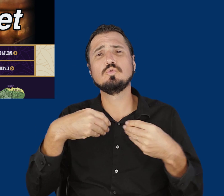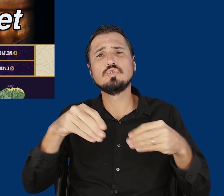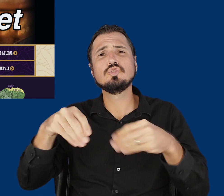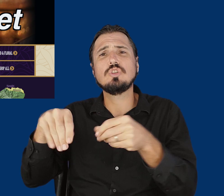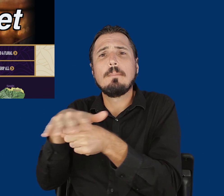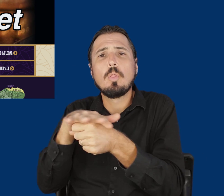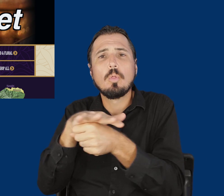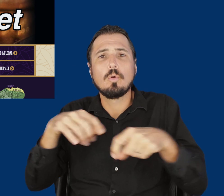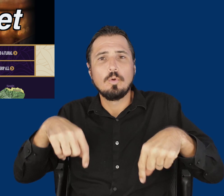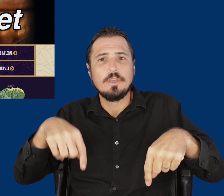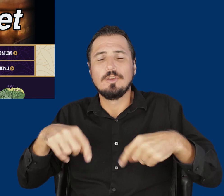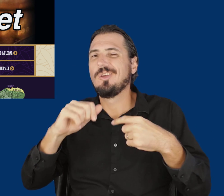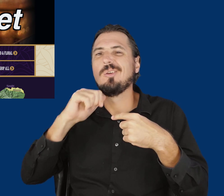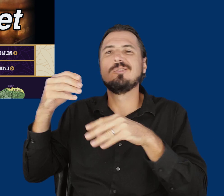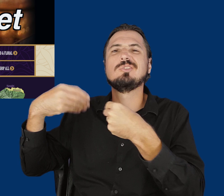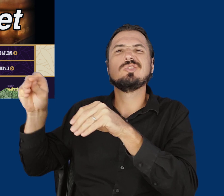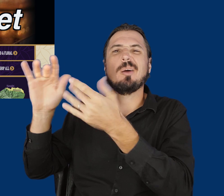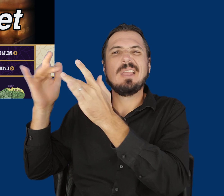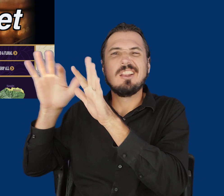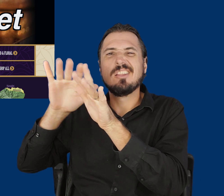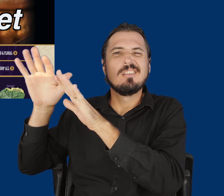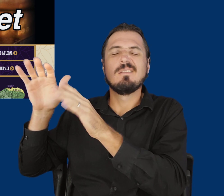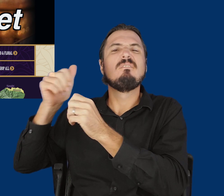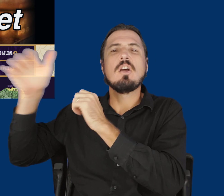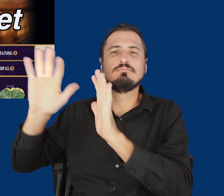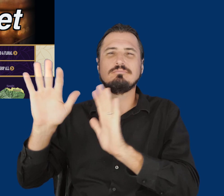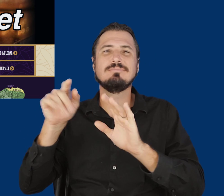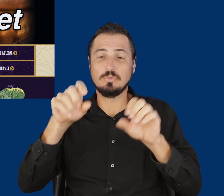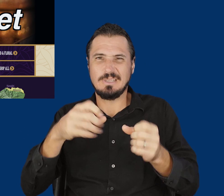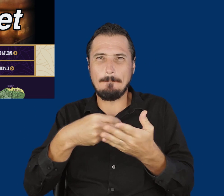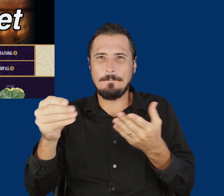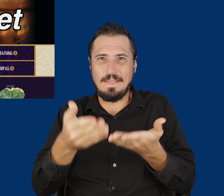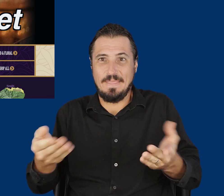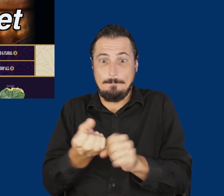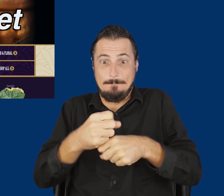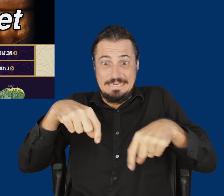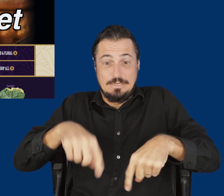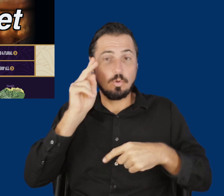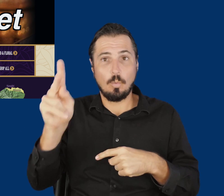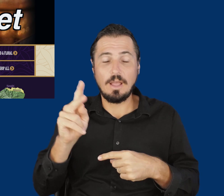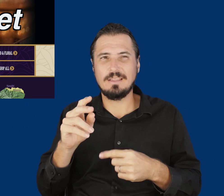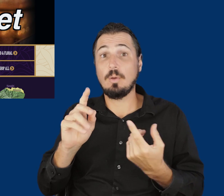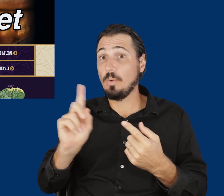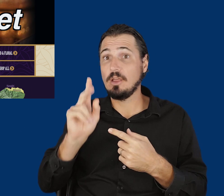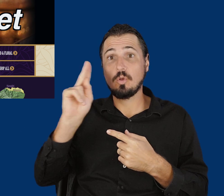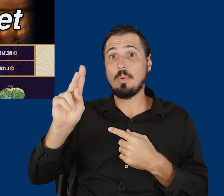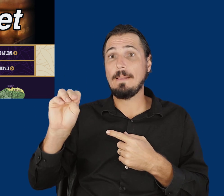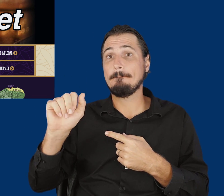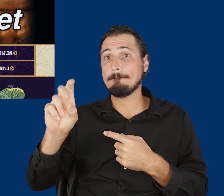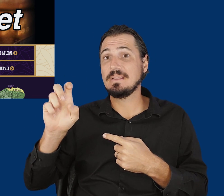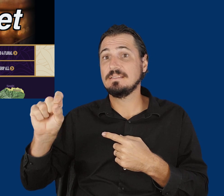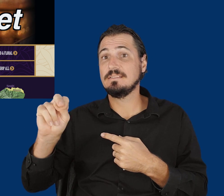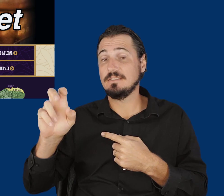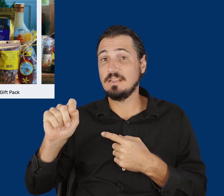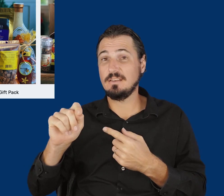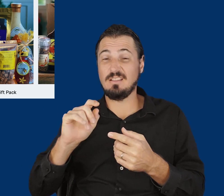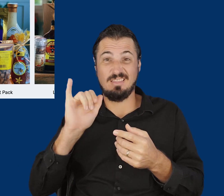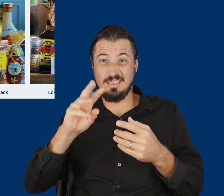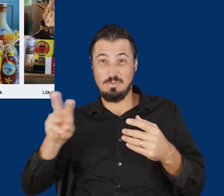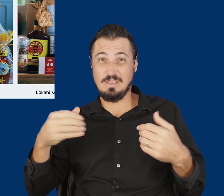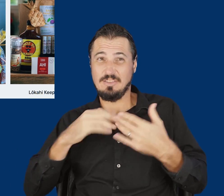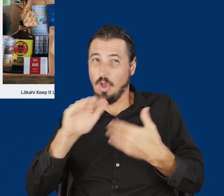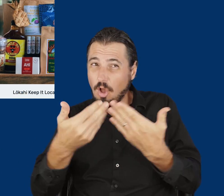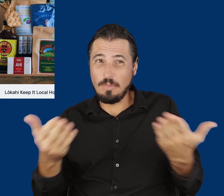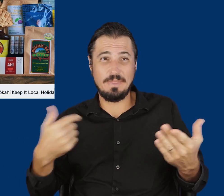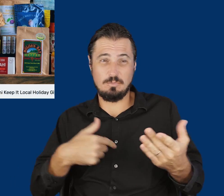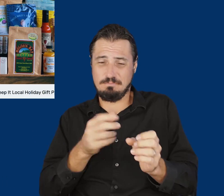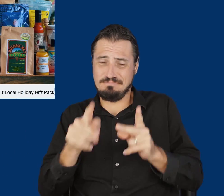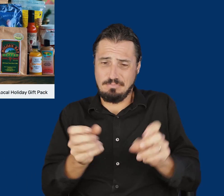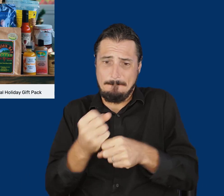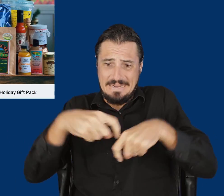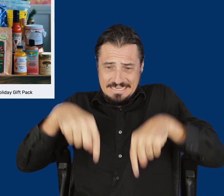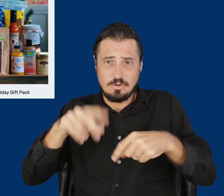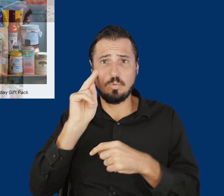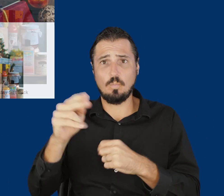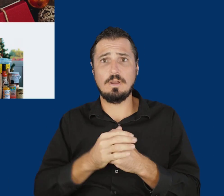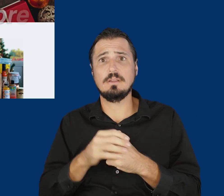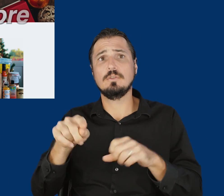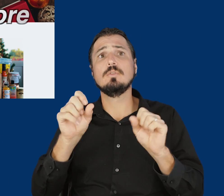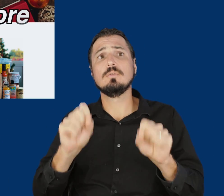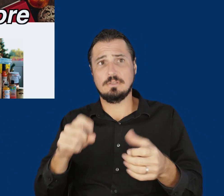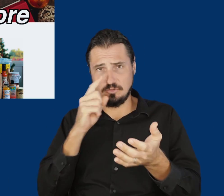One way to do that safely is to visit kauaimade.net. You will find all Kauai made products and gifts for the holidays. Additionally, you may purchase Kaua‘i Made gift baskets at malamakauai.store